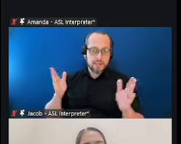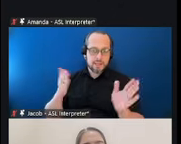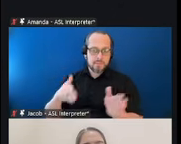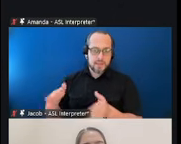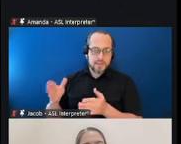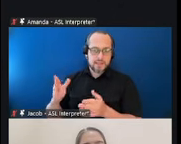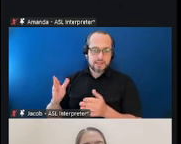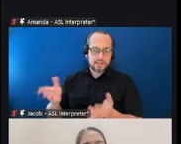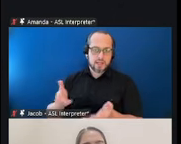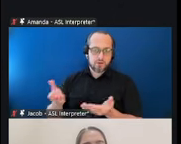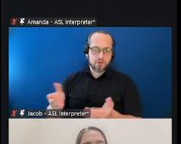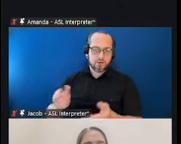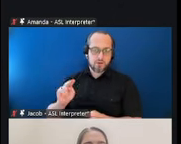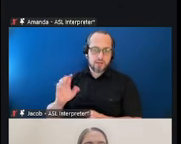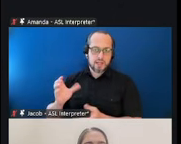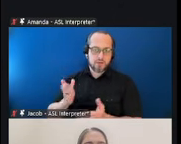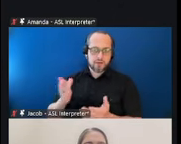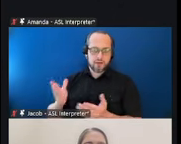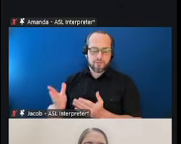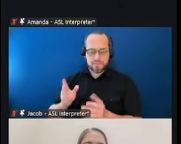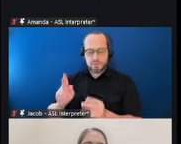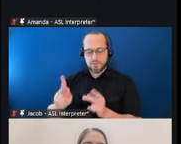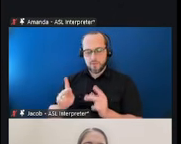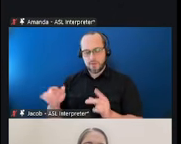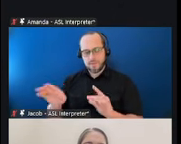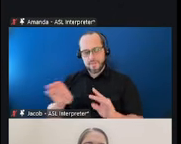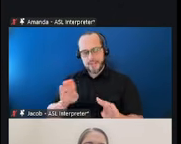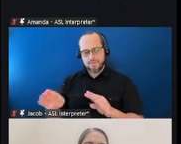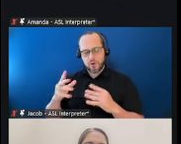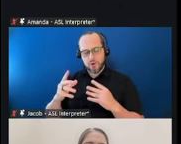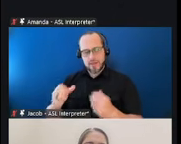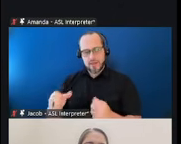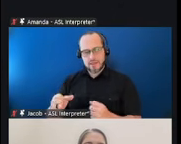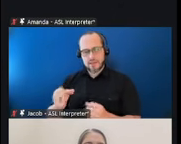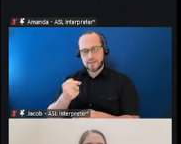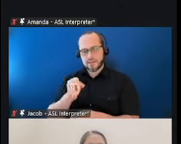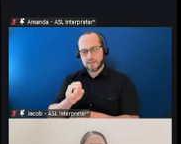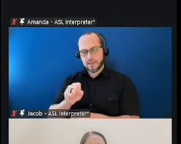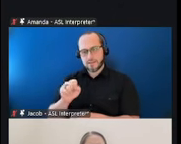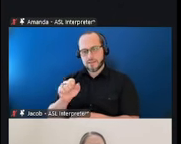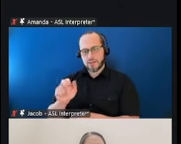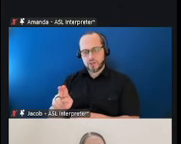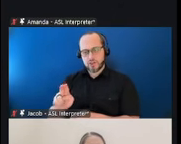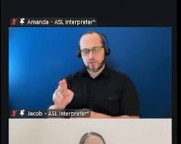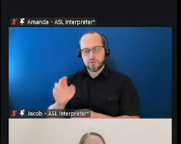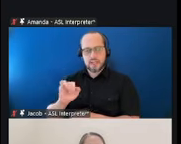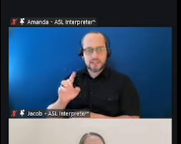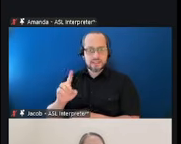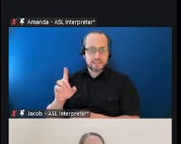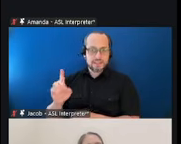serving individuals with behavioral health, uh, substance use, ID, traumatic brain injury,